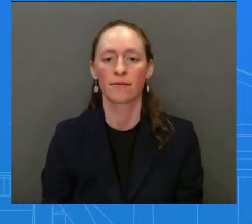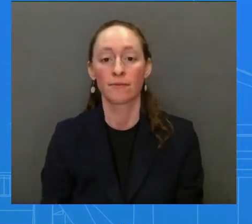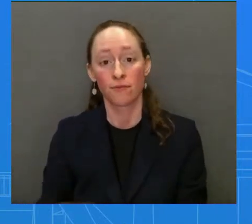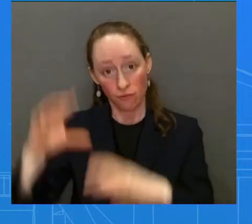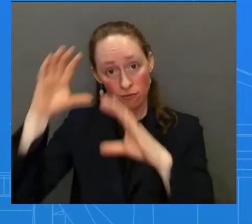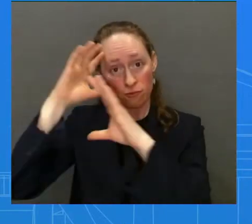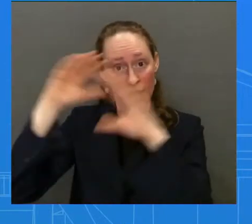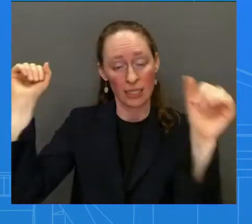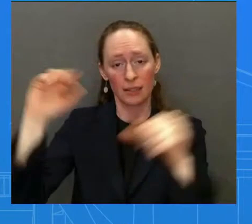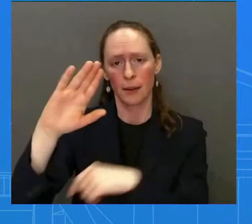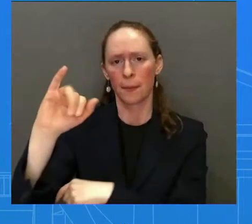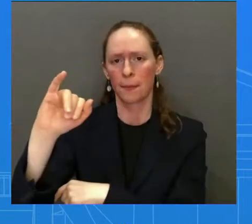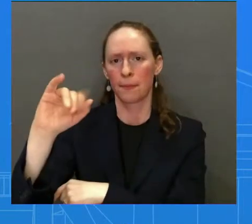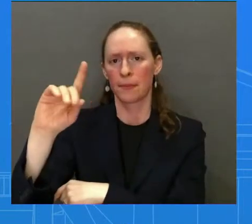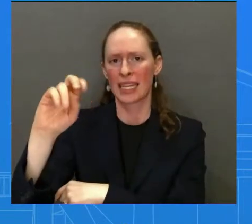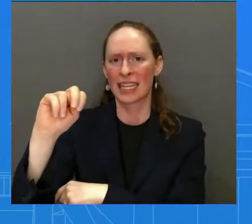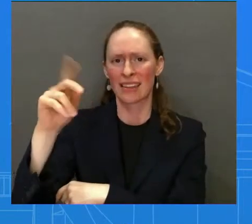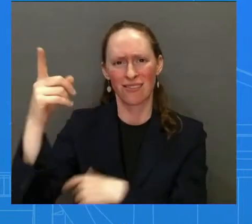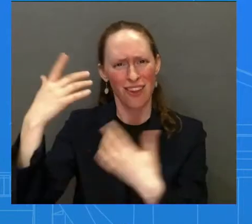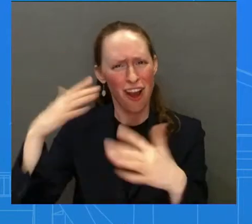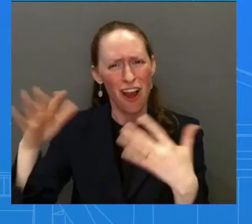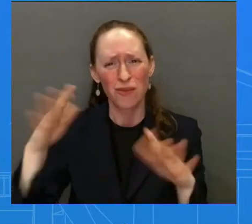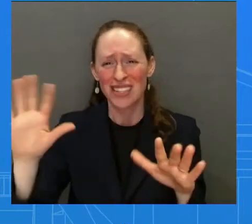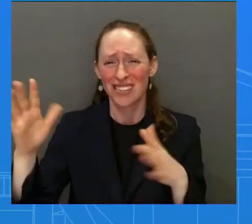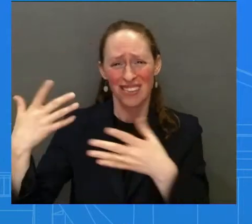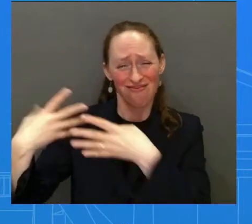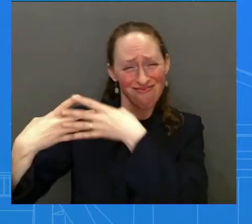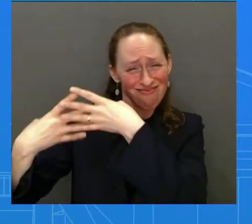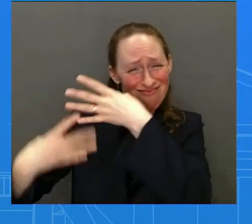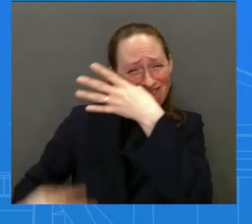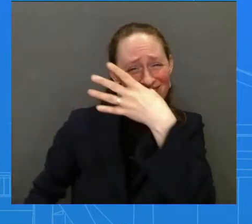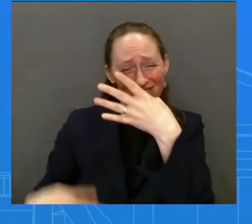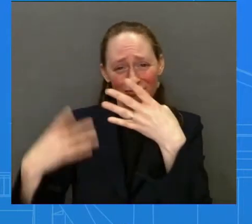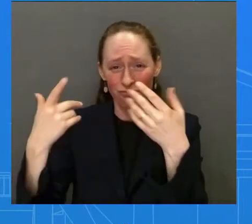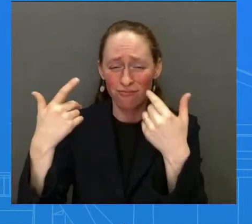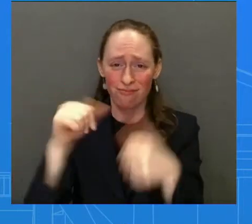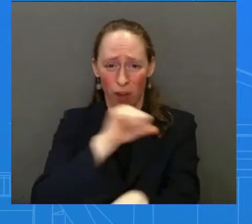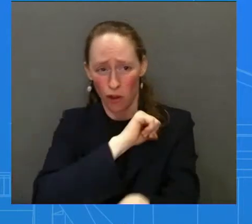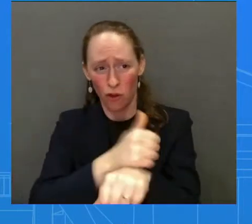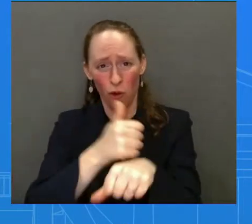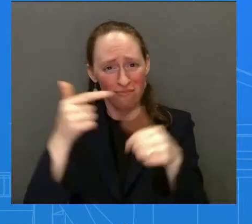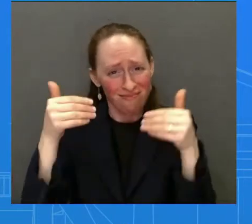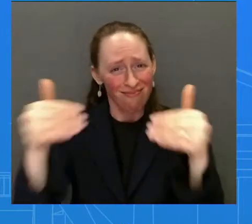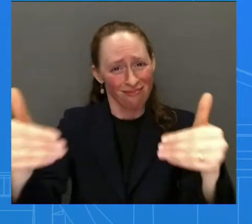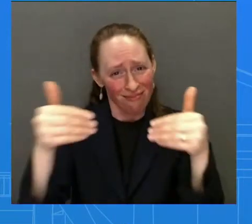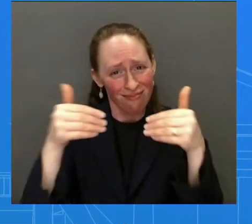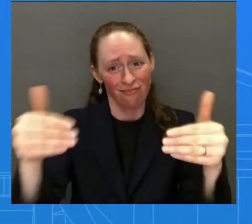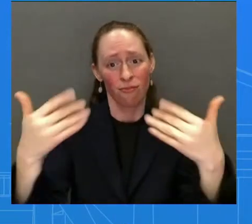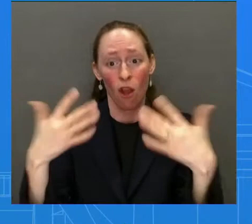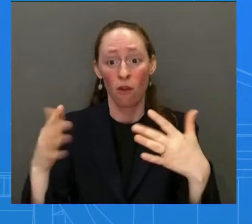from nearly two dozens -- two dozen actions, including the executive order he just signed last month --